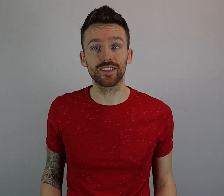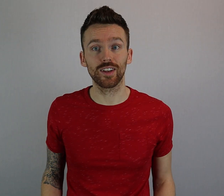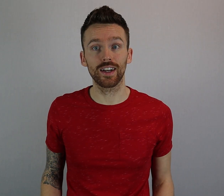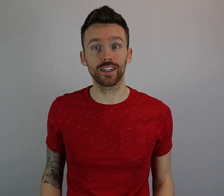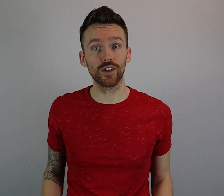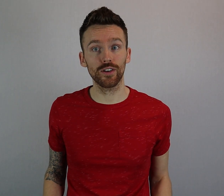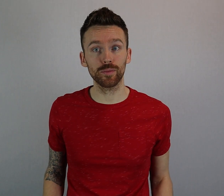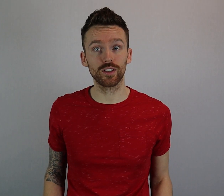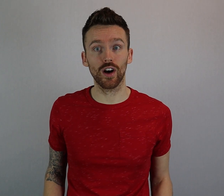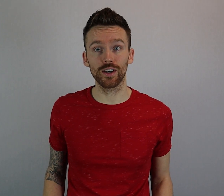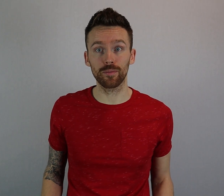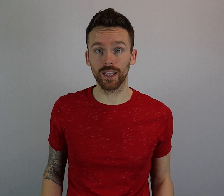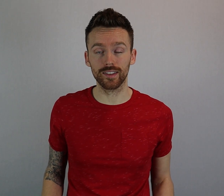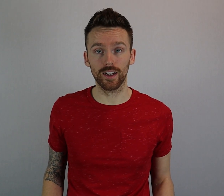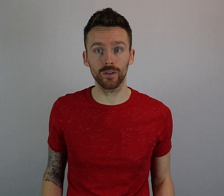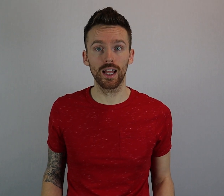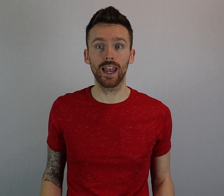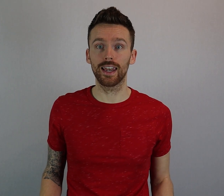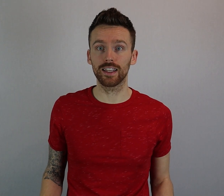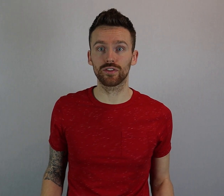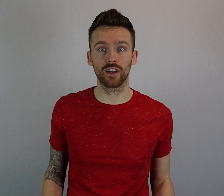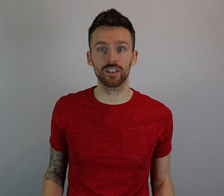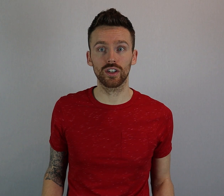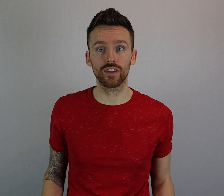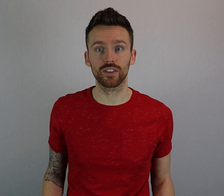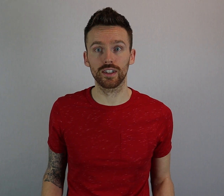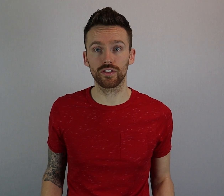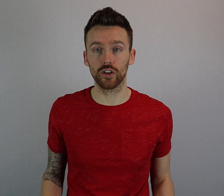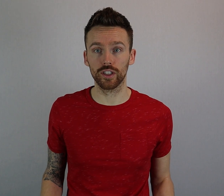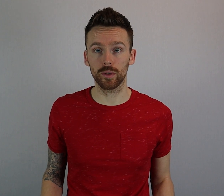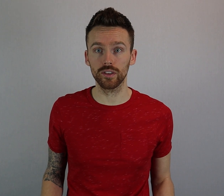To sign Christmas card in BSL, let's first look at the sign for Christmas